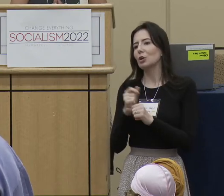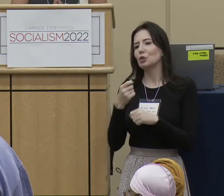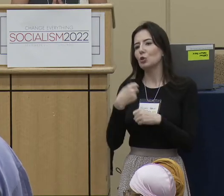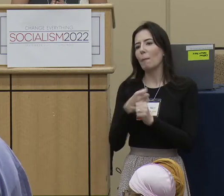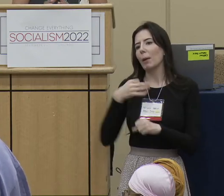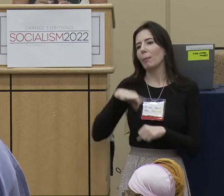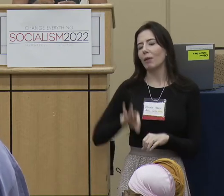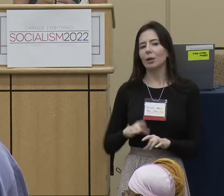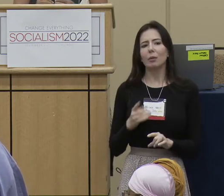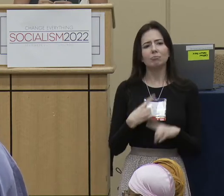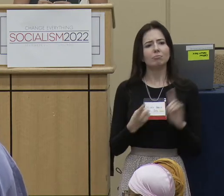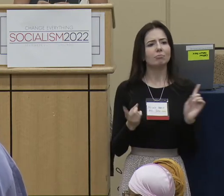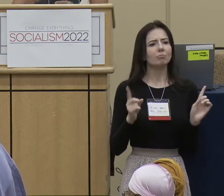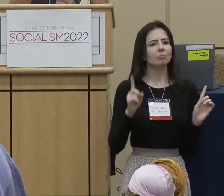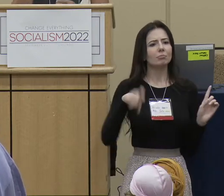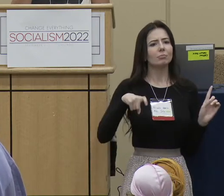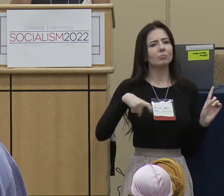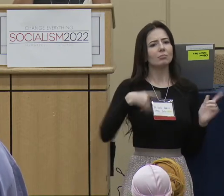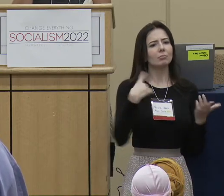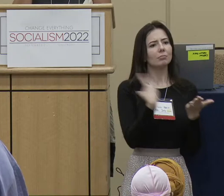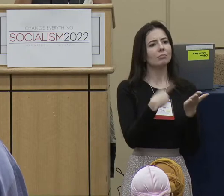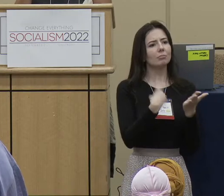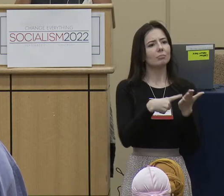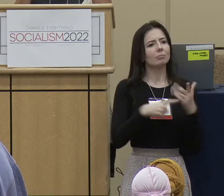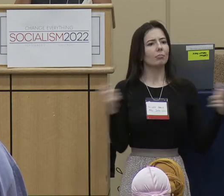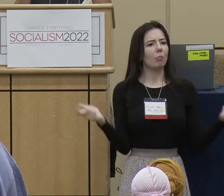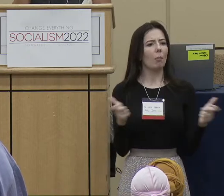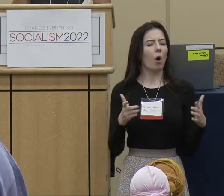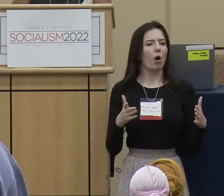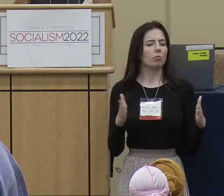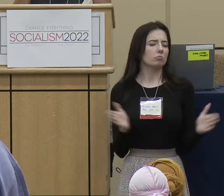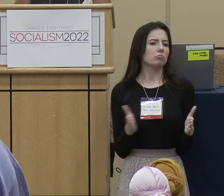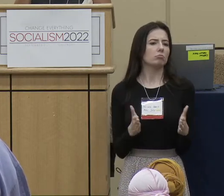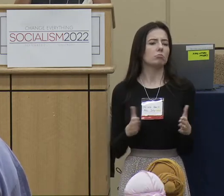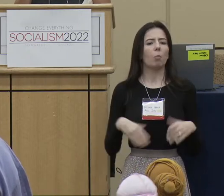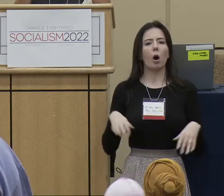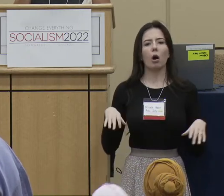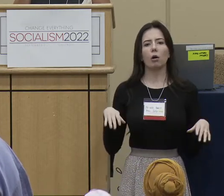workers' labor in order to make a profit. I do think we have to